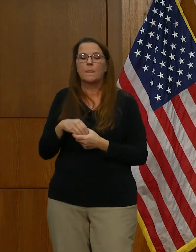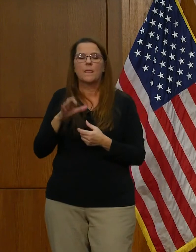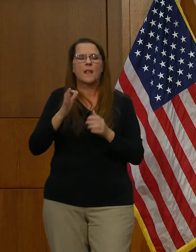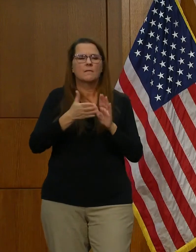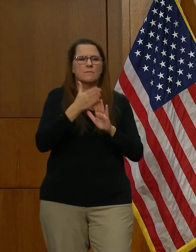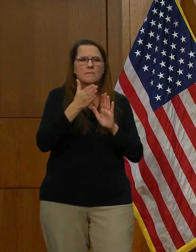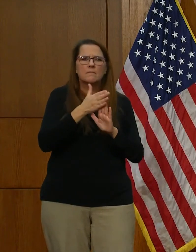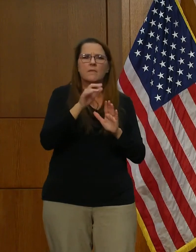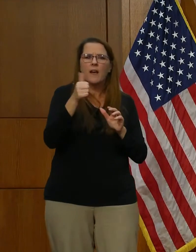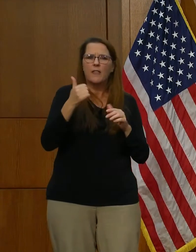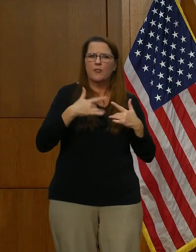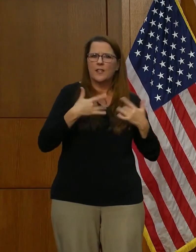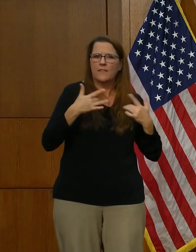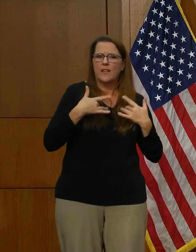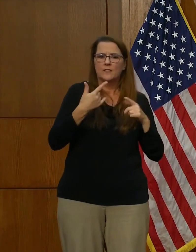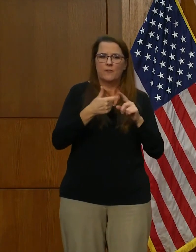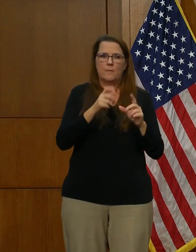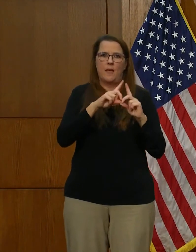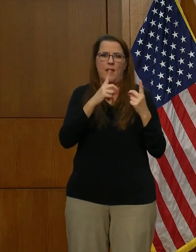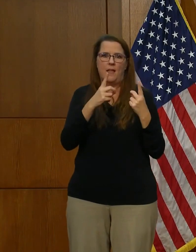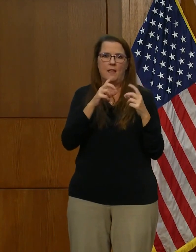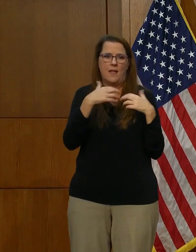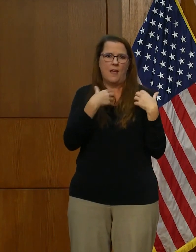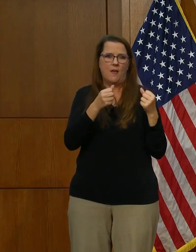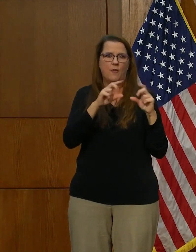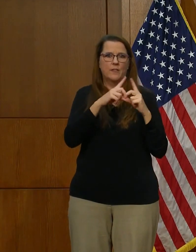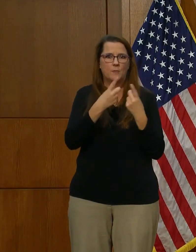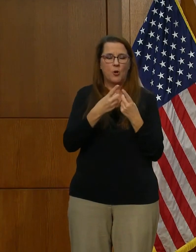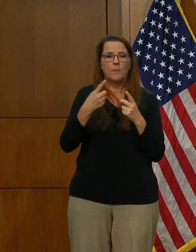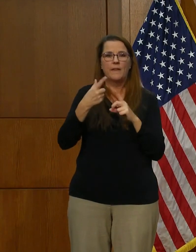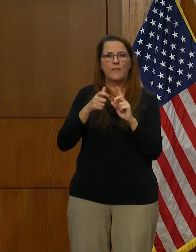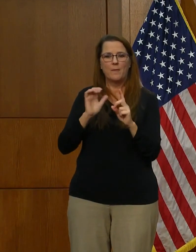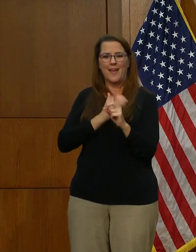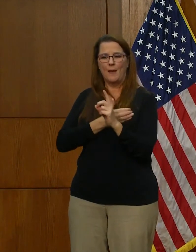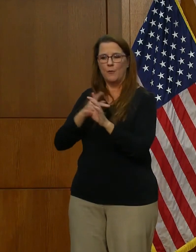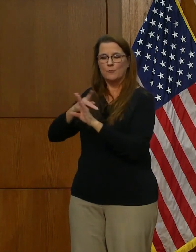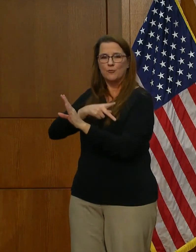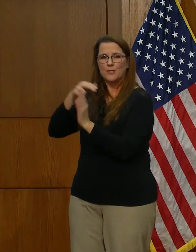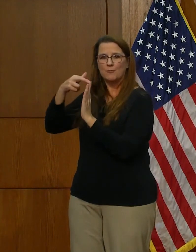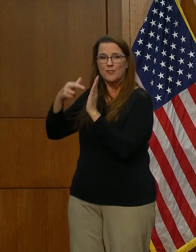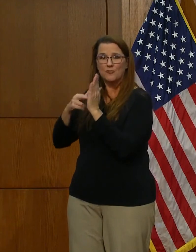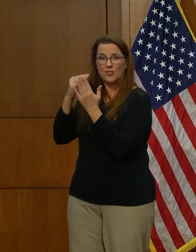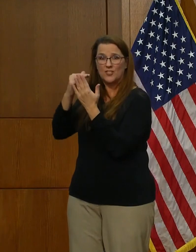FOR THESE CLINICS AND THE OTHER VACCINATION EVENTS RUN BY HEALTH DEPARTMENTS, IN PART